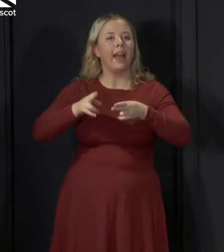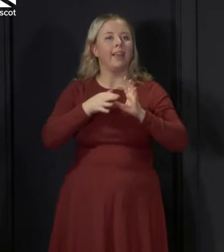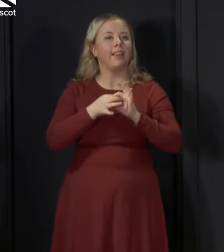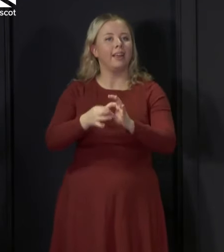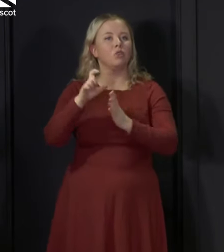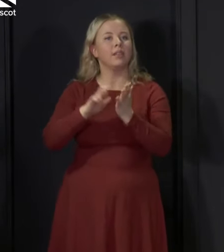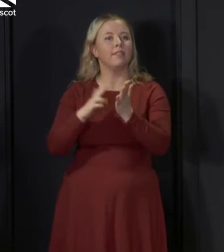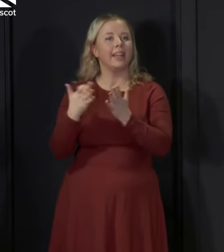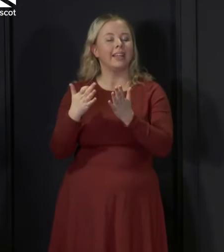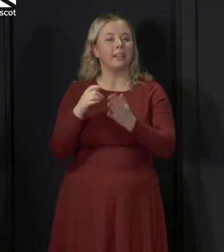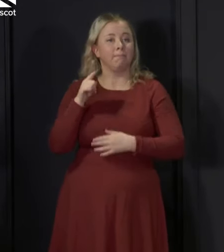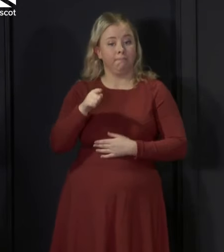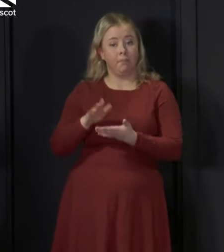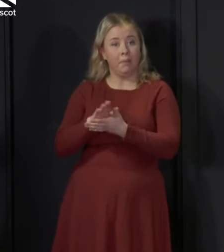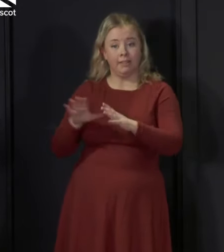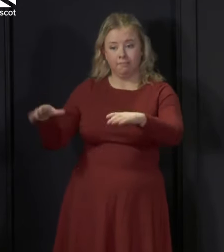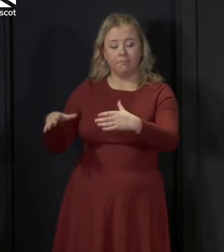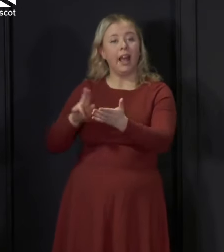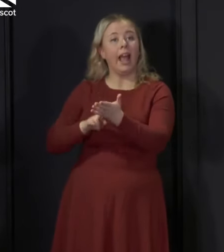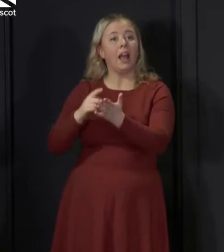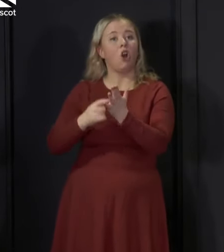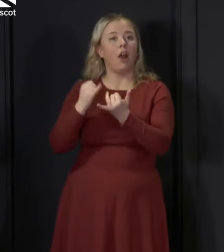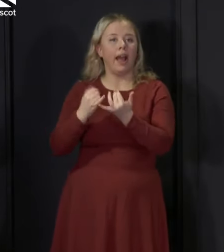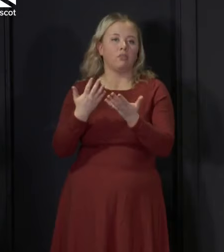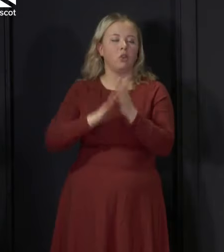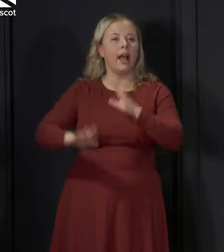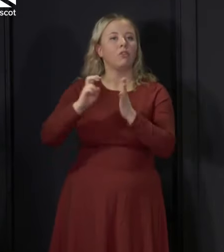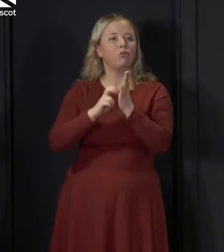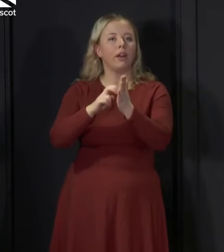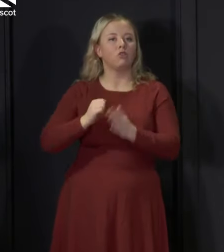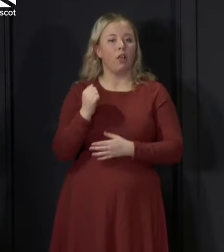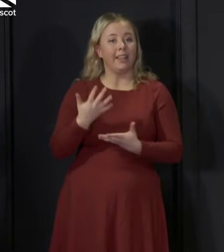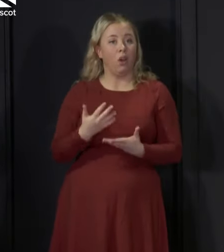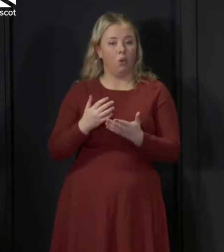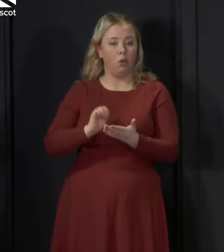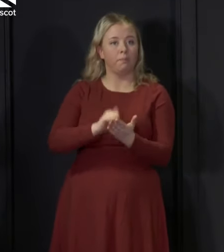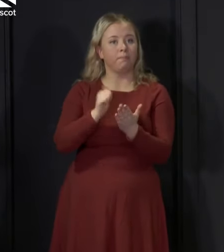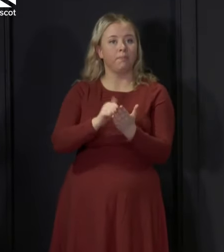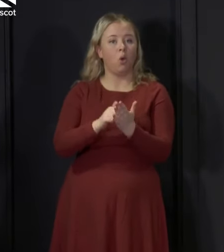So National Records of Scotland, or NRS, now produces a weekly report every Wednesday.